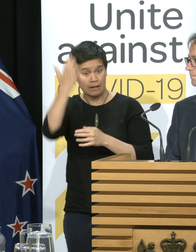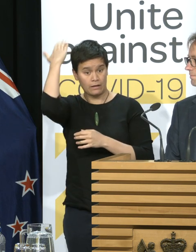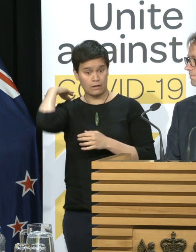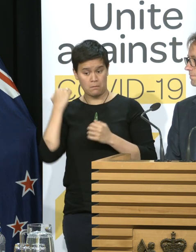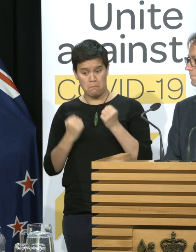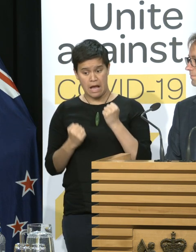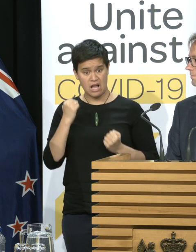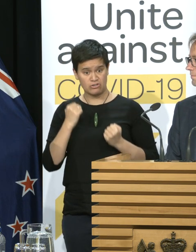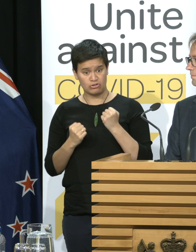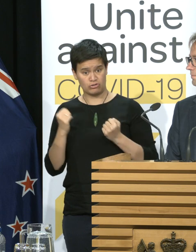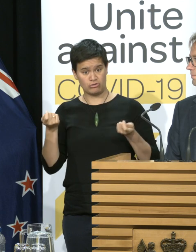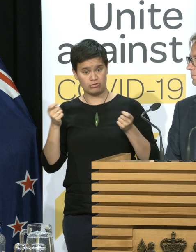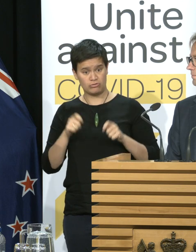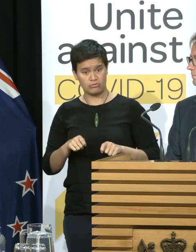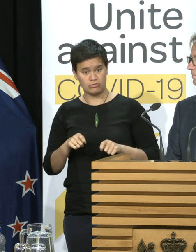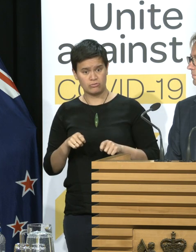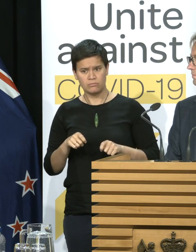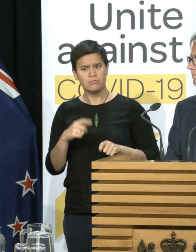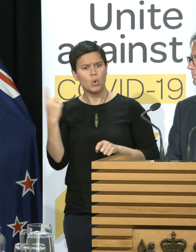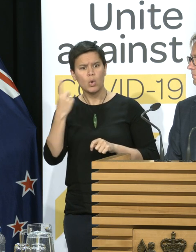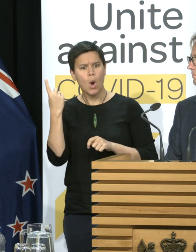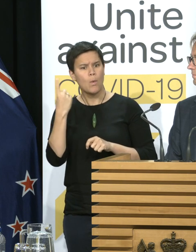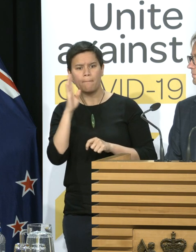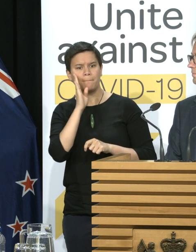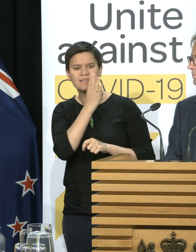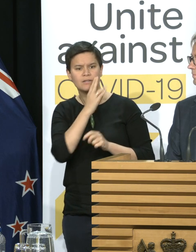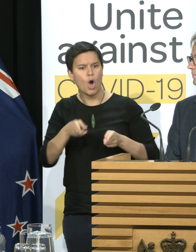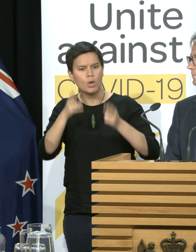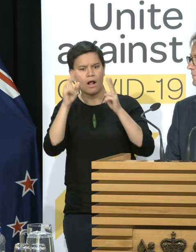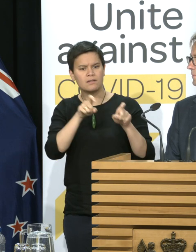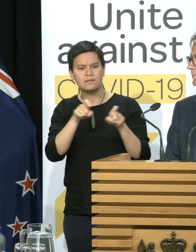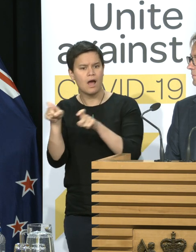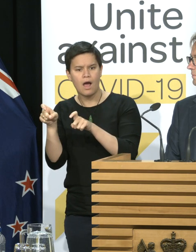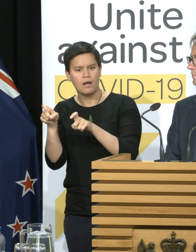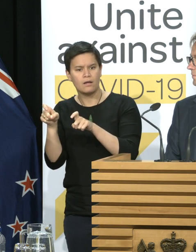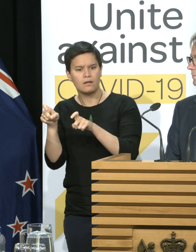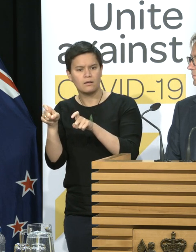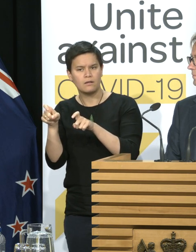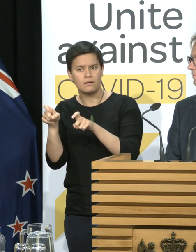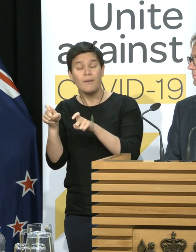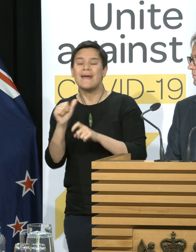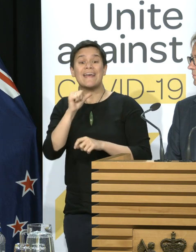No, everybody who's come through has had to do that, unless they are part of an exemption. So unless they get an exemption.